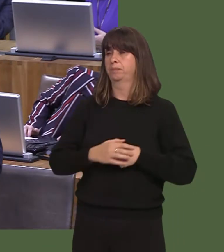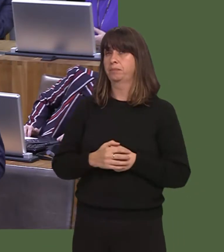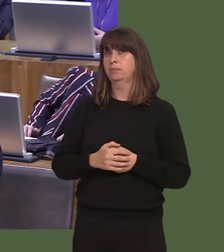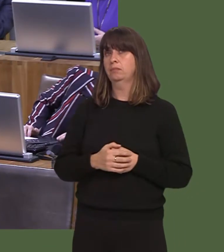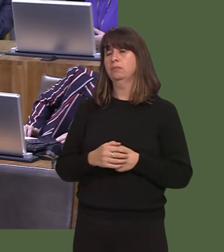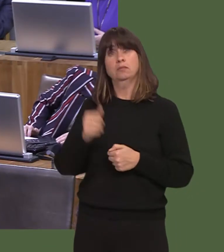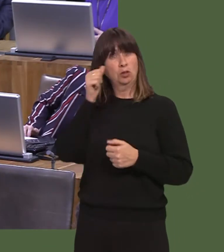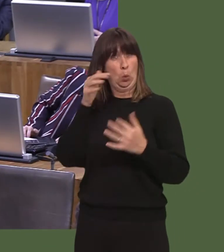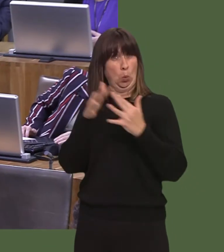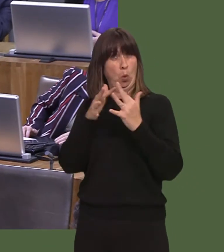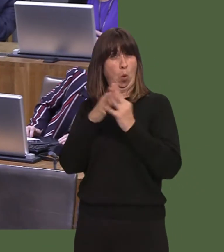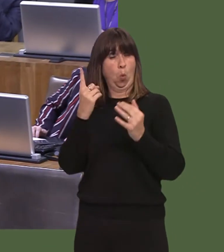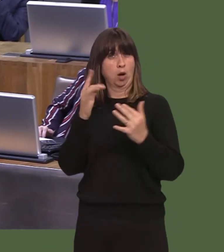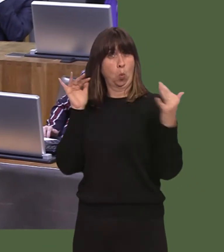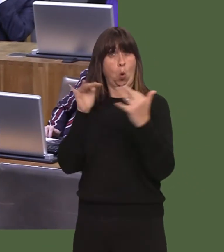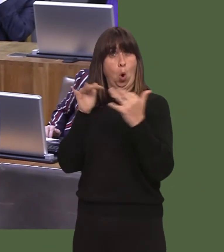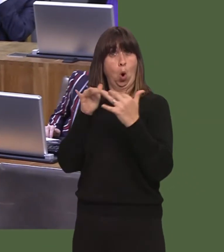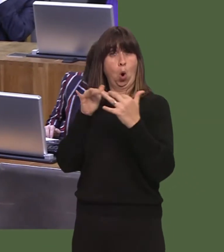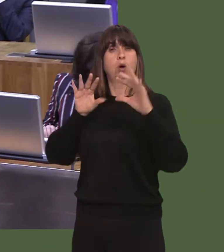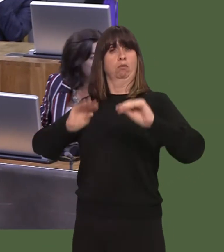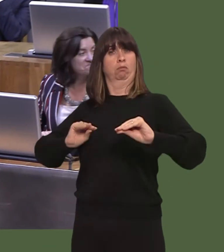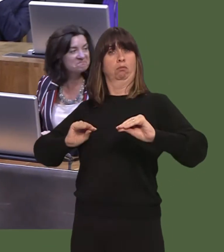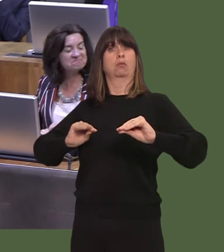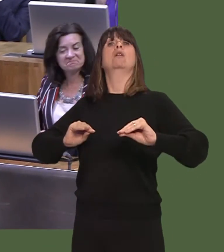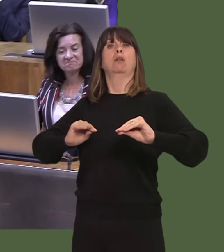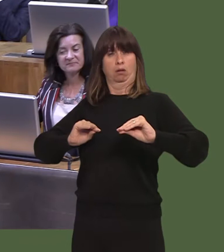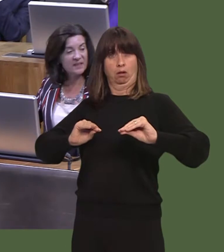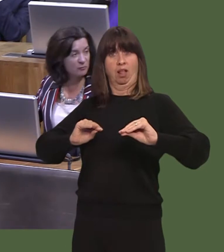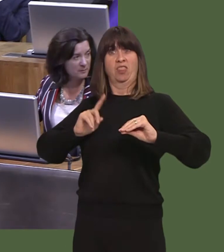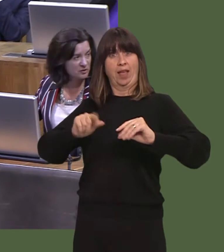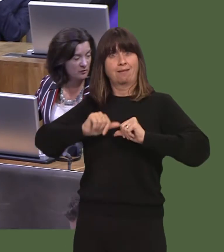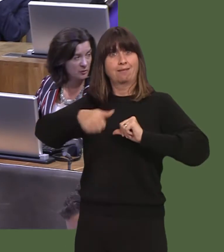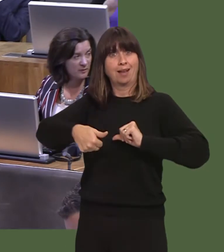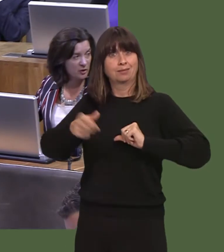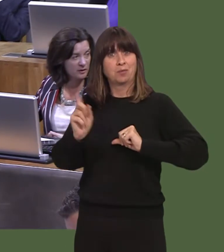The armistice was not the end, of course. We know that the Paris peace conference came and then the Treaty of Versailles, which led